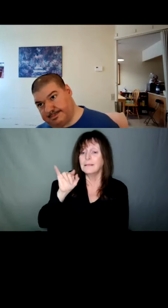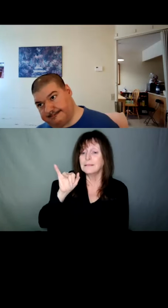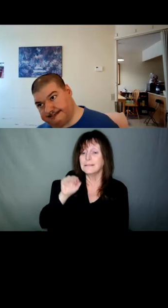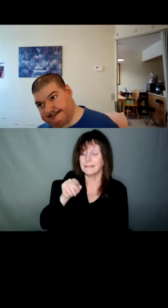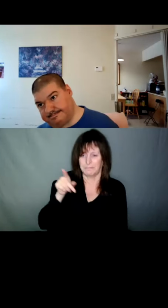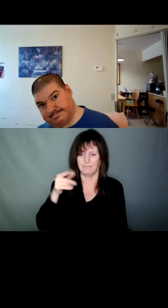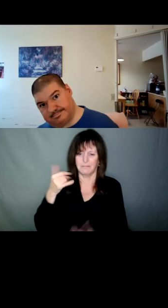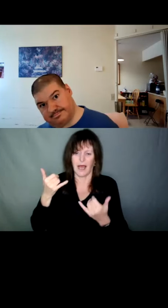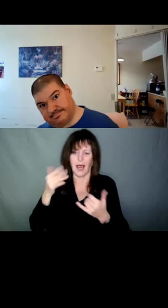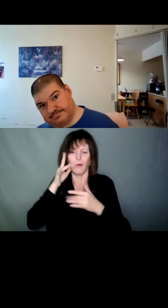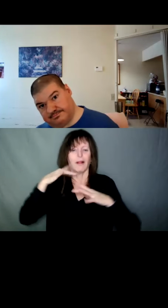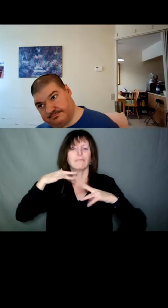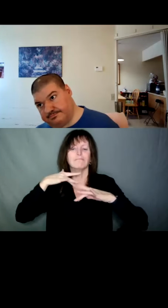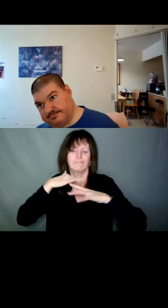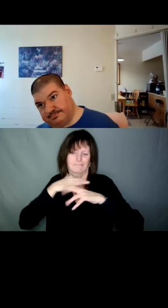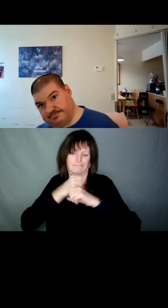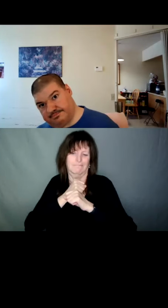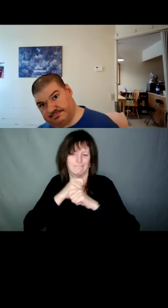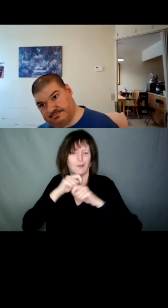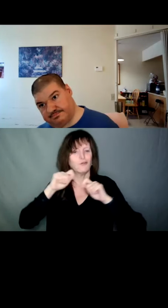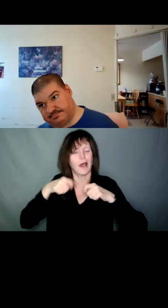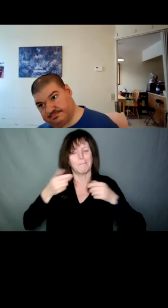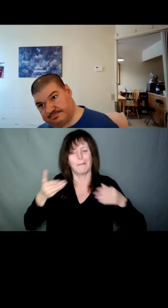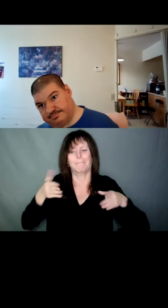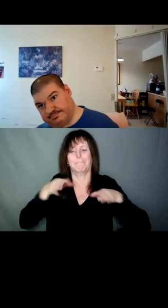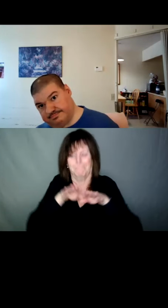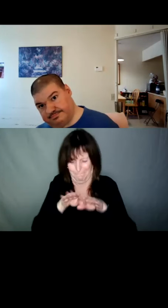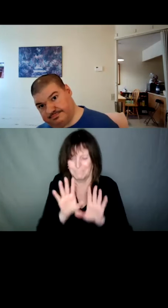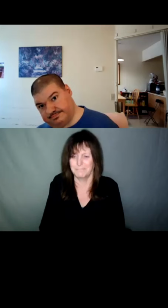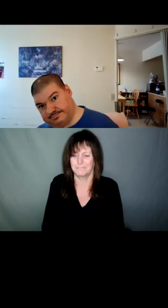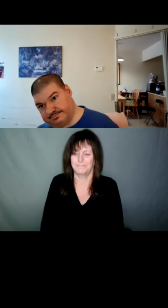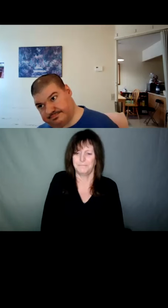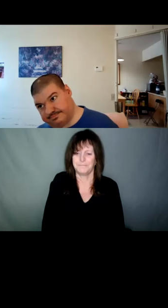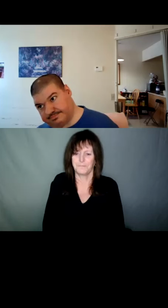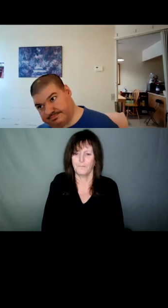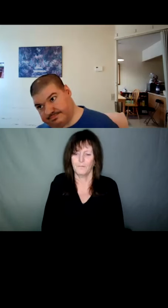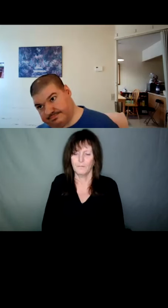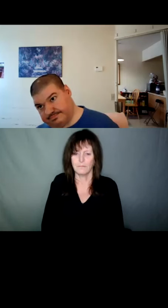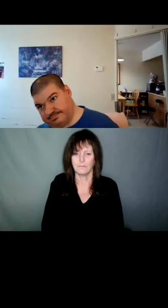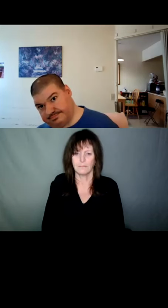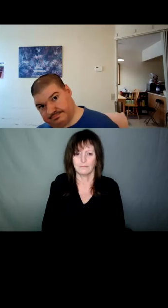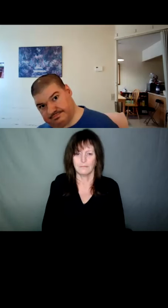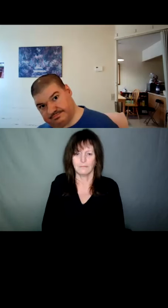I'm going to pass it back to Tim to give a summary of the presentation